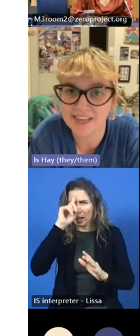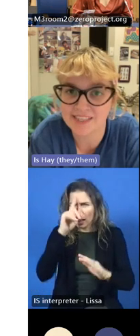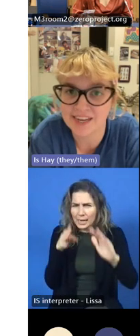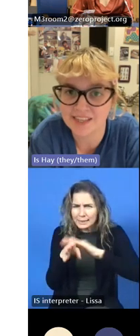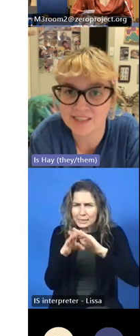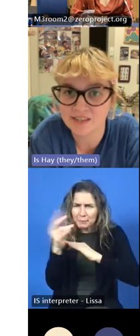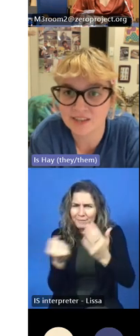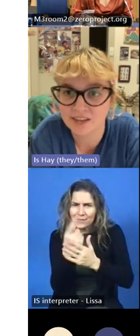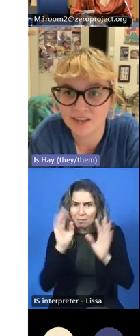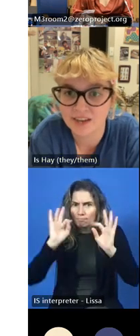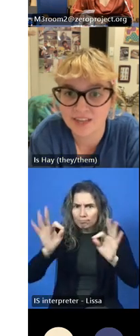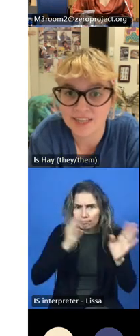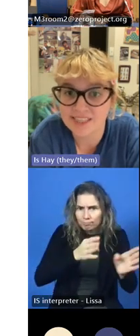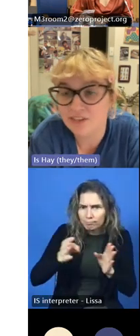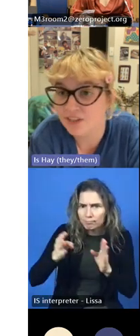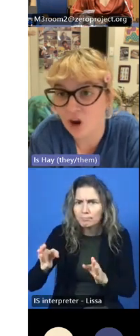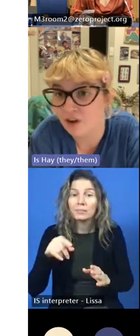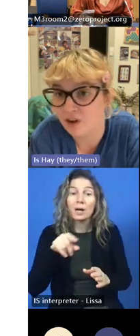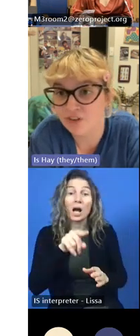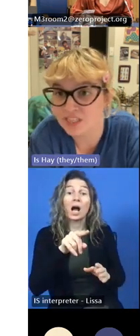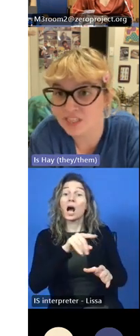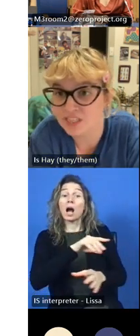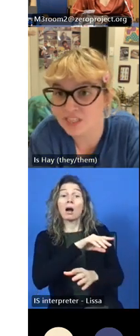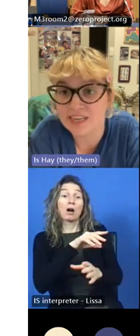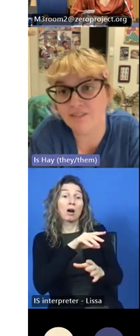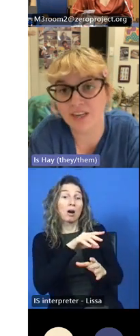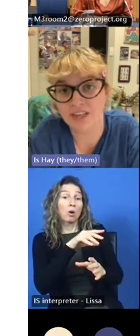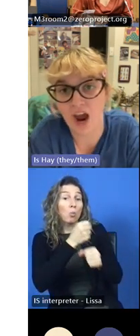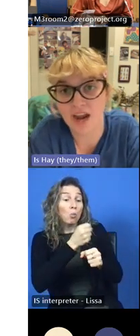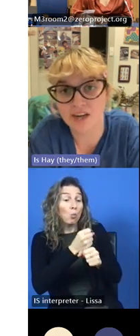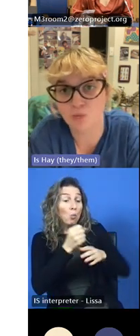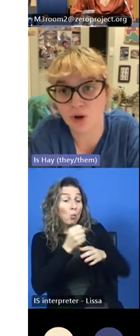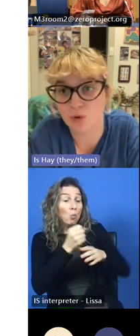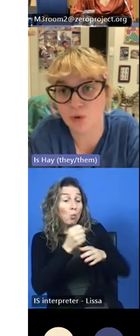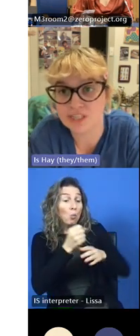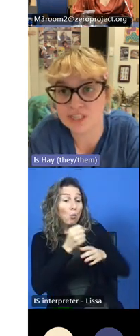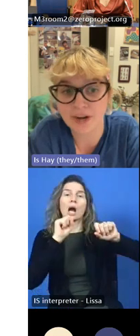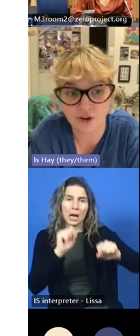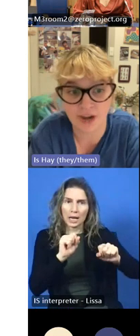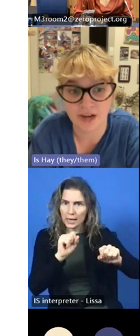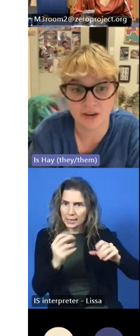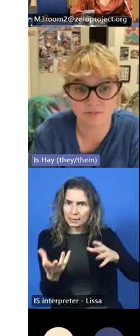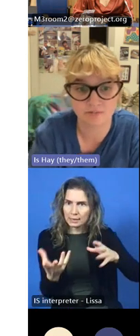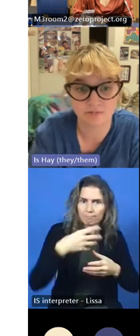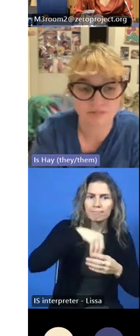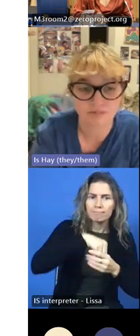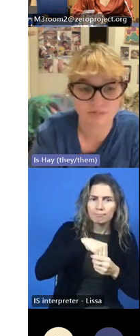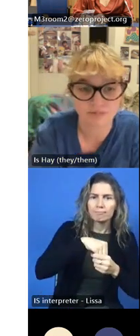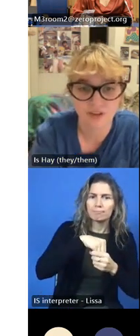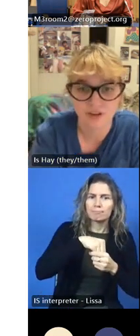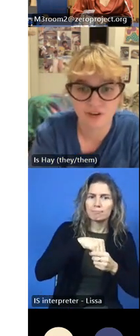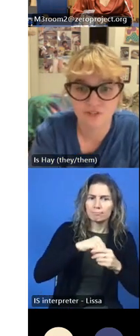access needs. This level of confidence is significantly higher than not it was pre-training.